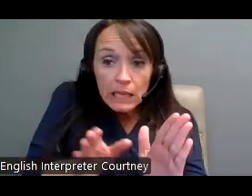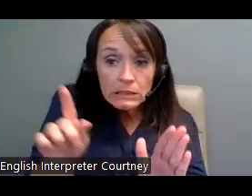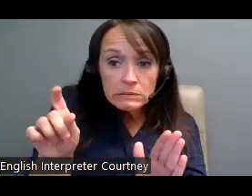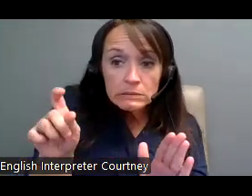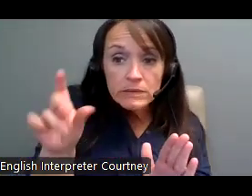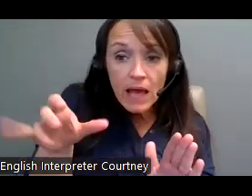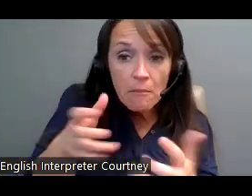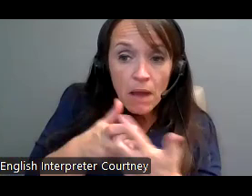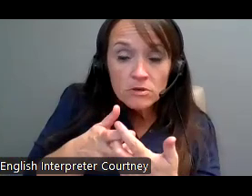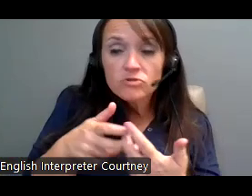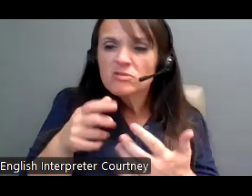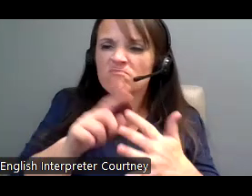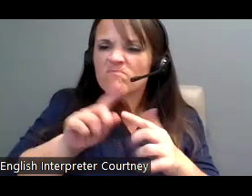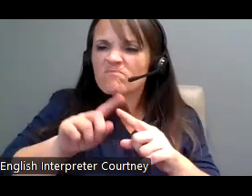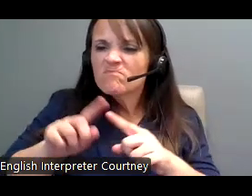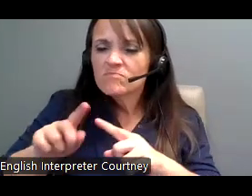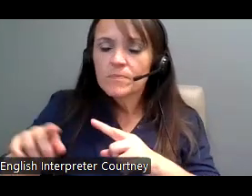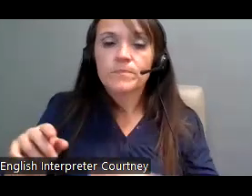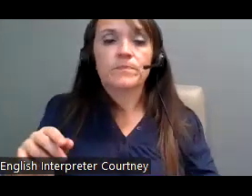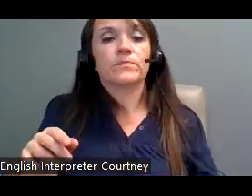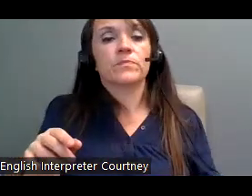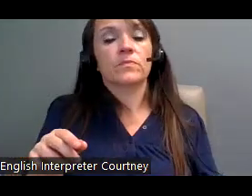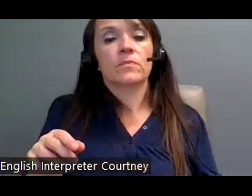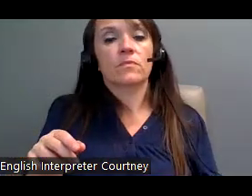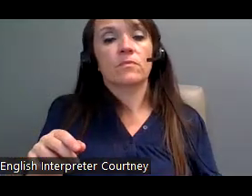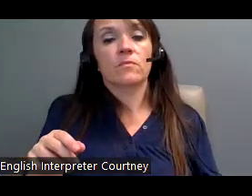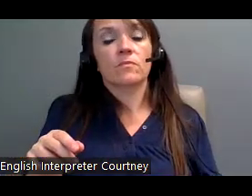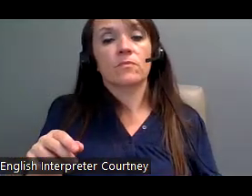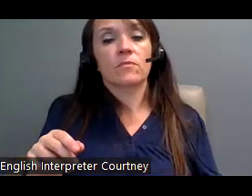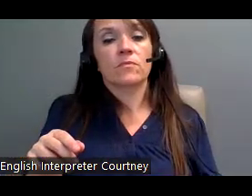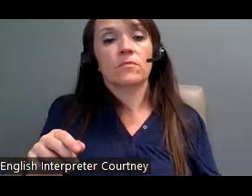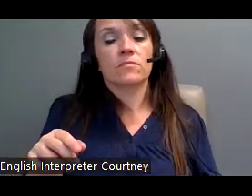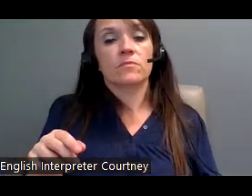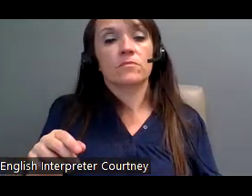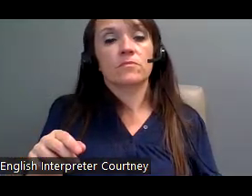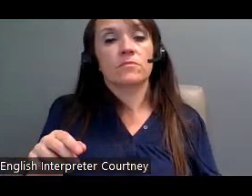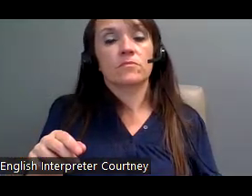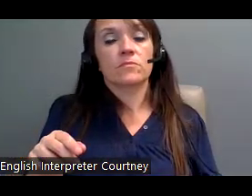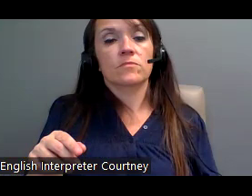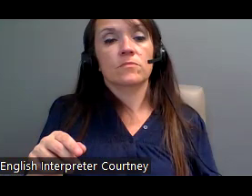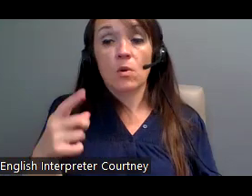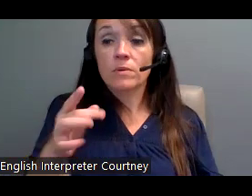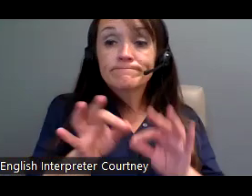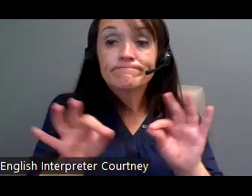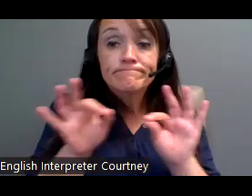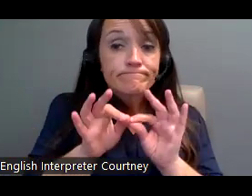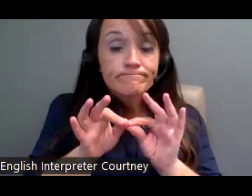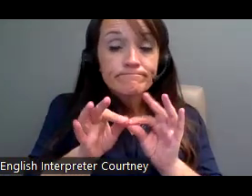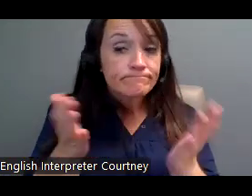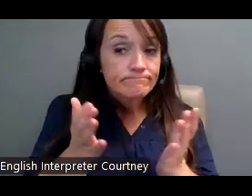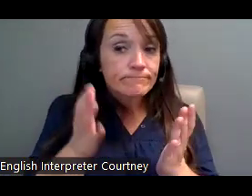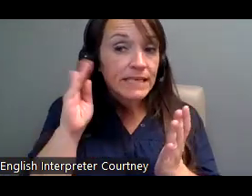services are. Important thing to remember, is that once your Medicaid individual, even you are on